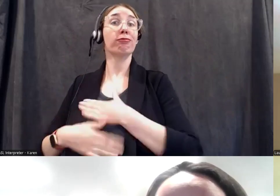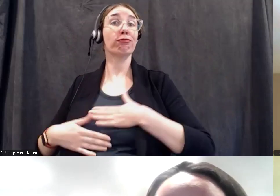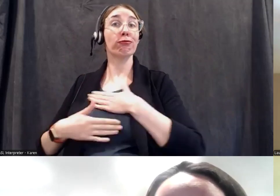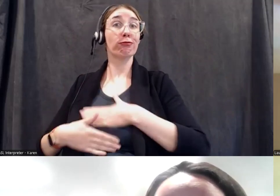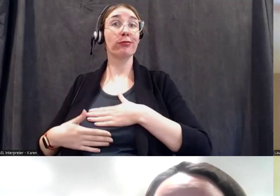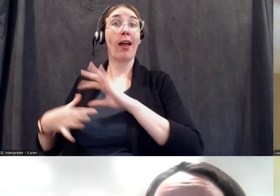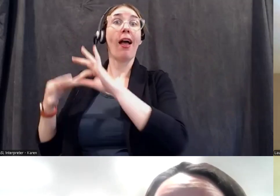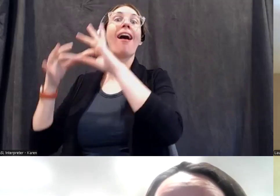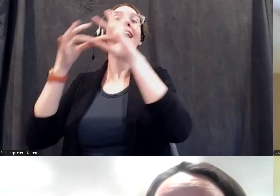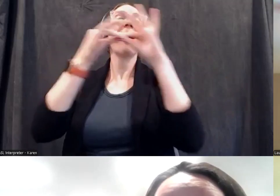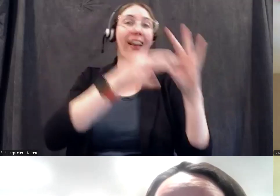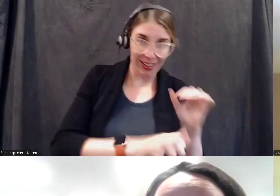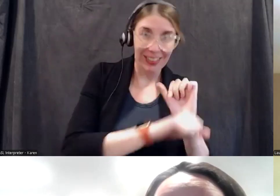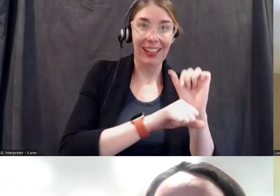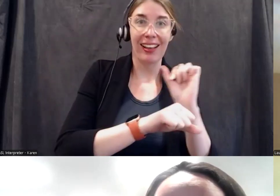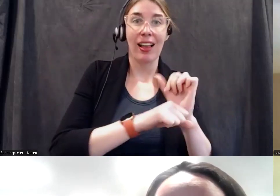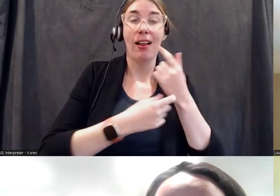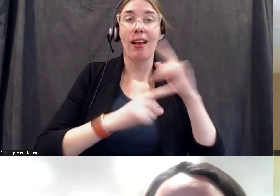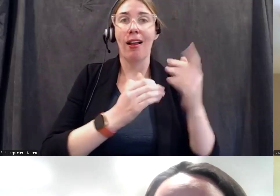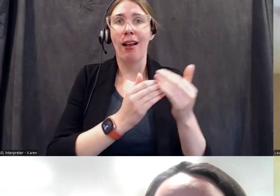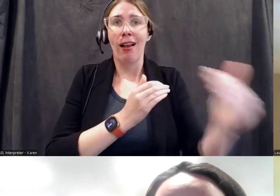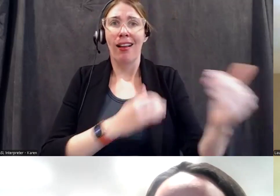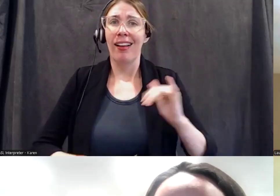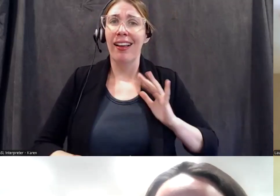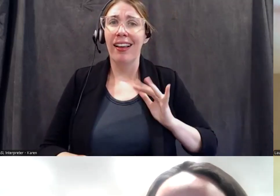link that you guys made in the presentation and I'm glad Casey picked up on that.